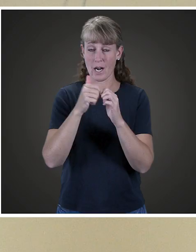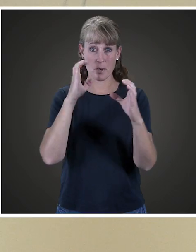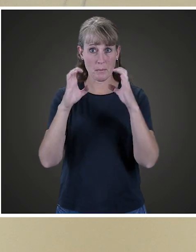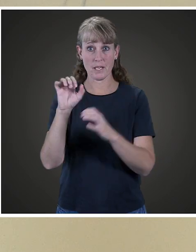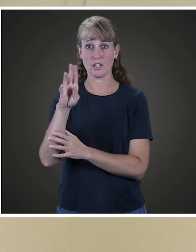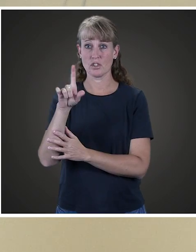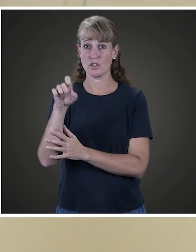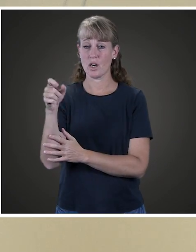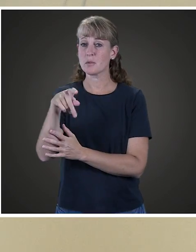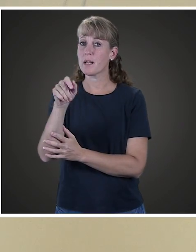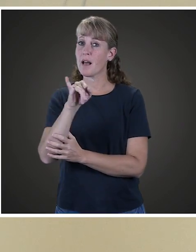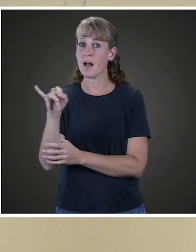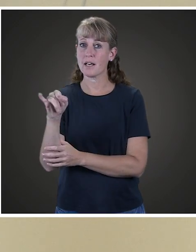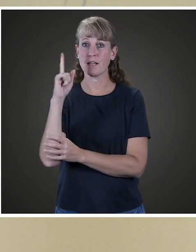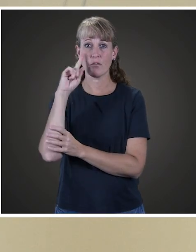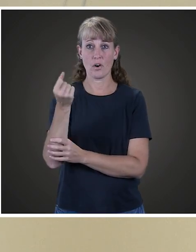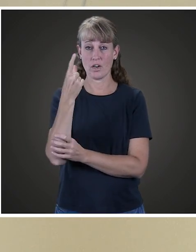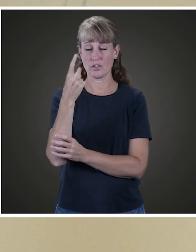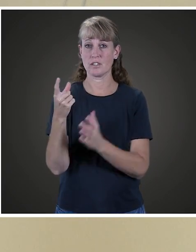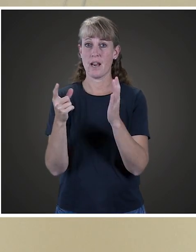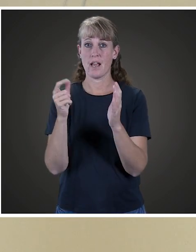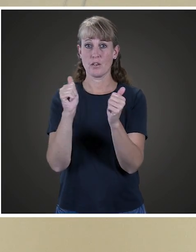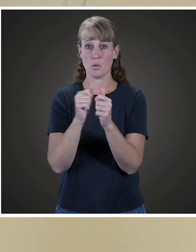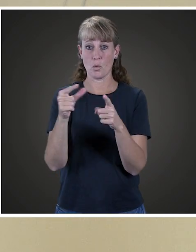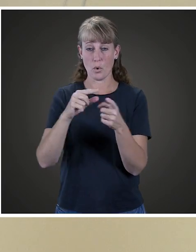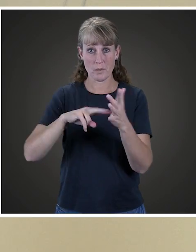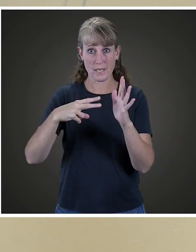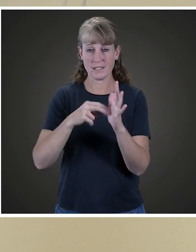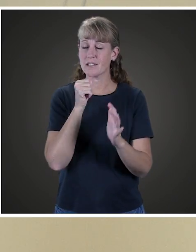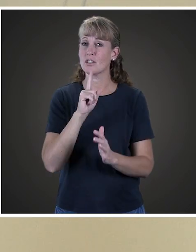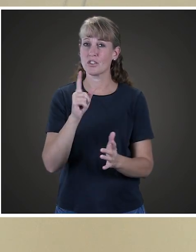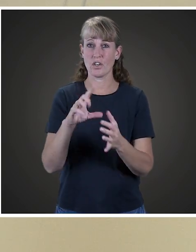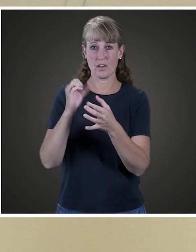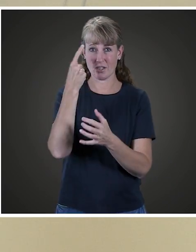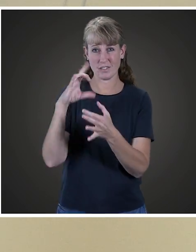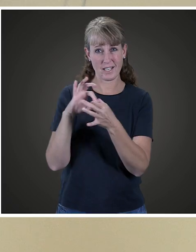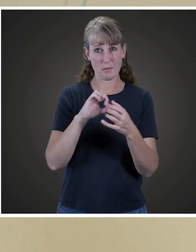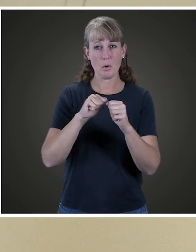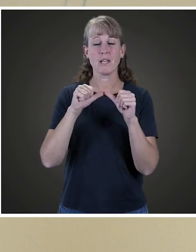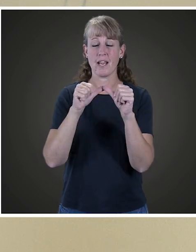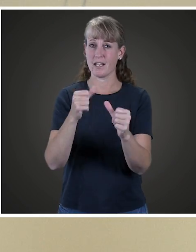Charles Panati, a mastermind of etymology, isn’t sure this is THE connection I'm not either but we get to stay curious.